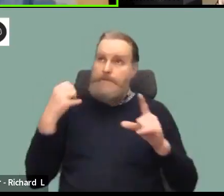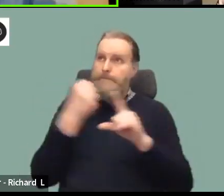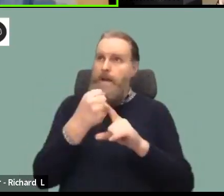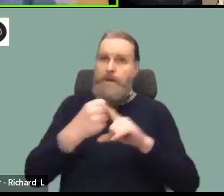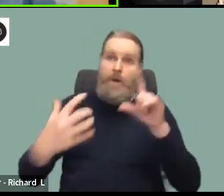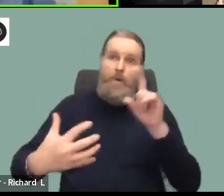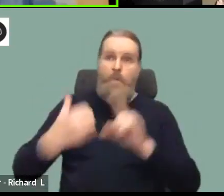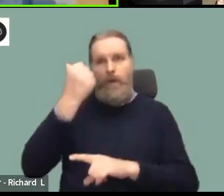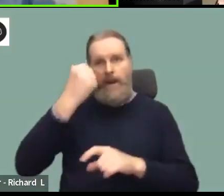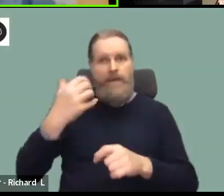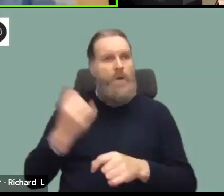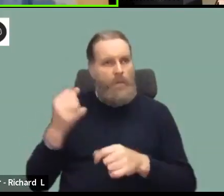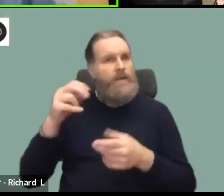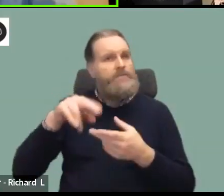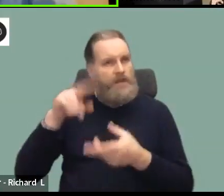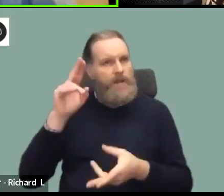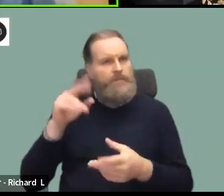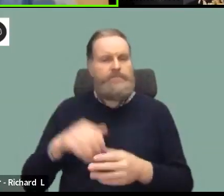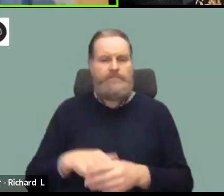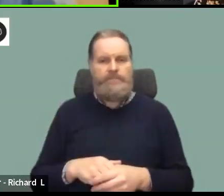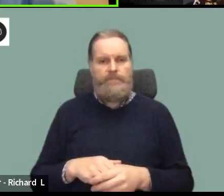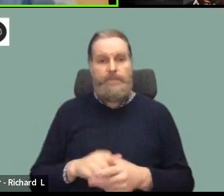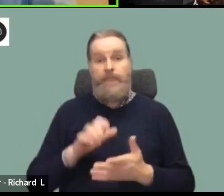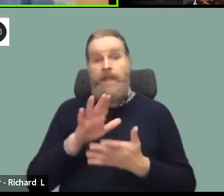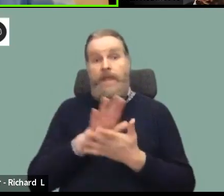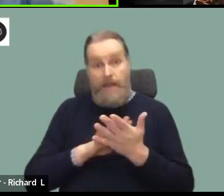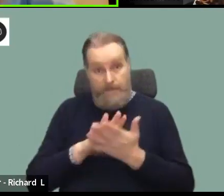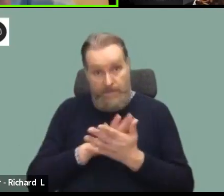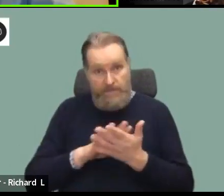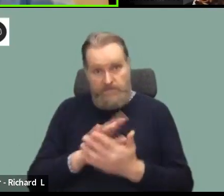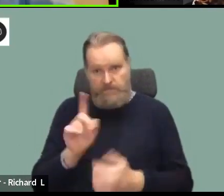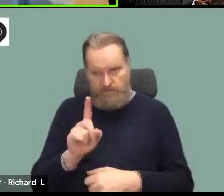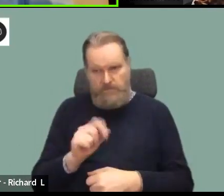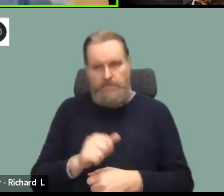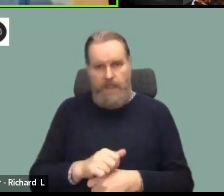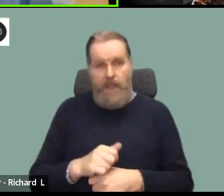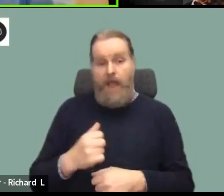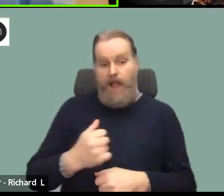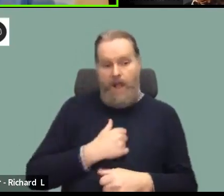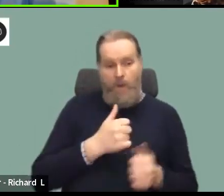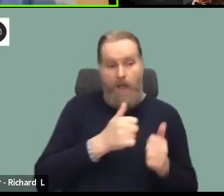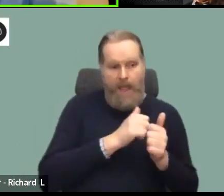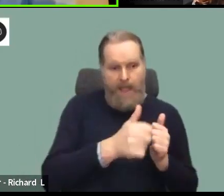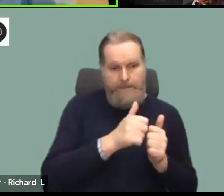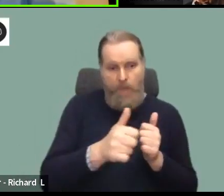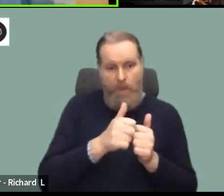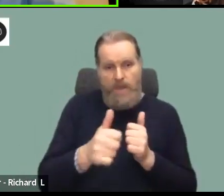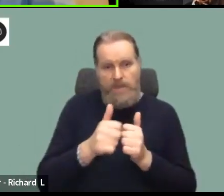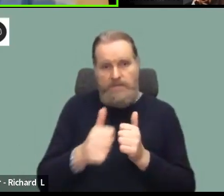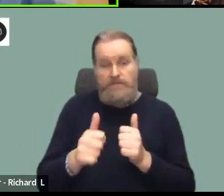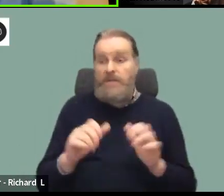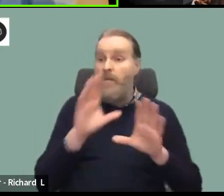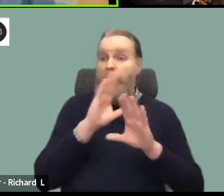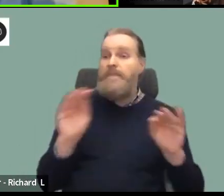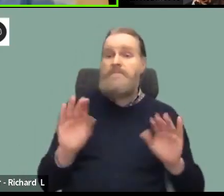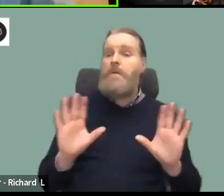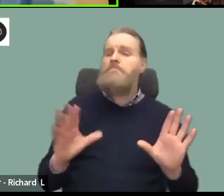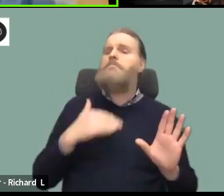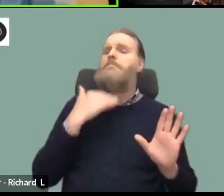So that's why the FTC has taken So that's why the NFC is taking the decision that we need the employers. s, and our own members to real s, and our own members to realize we've got going to have more than enough money to fund